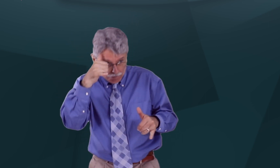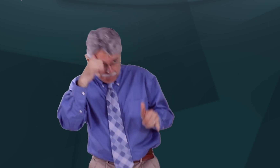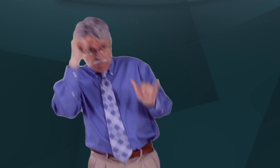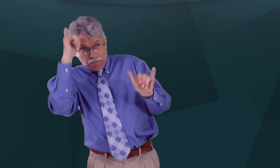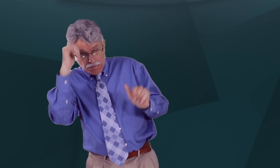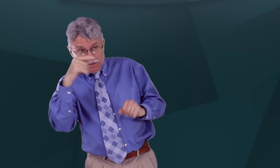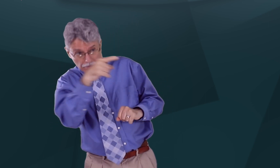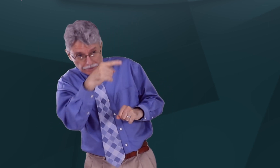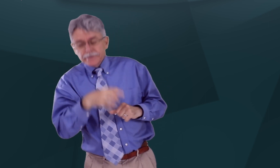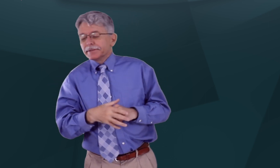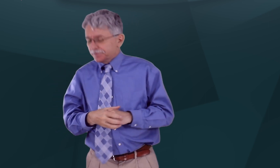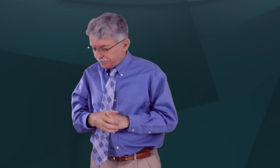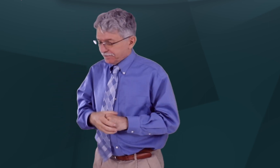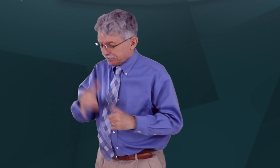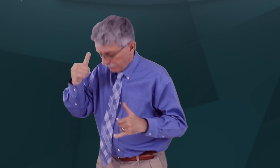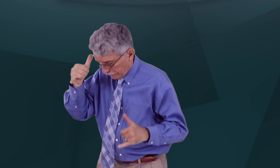And I said yes, that's a bull.